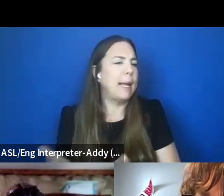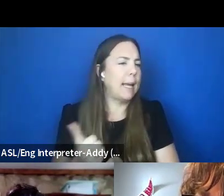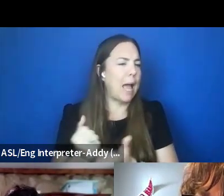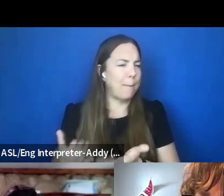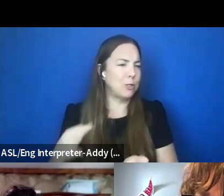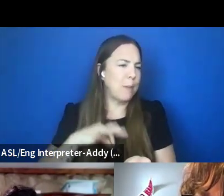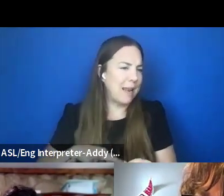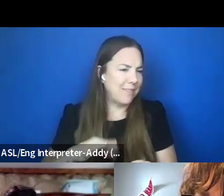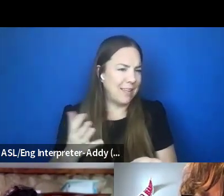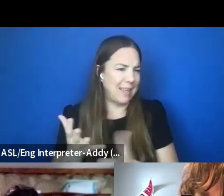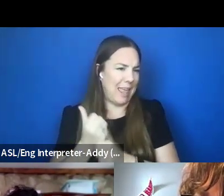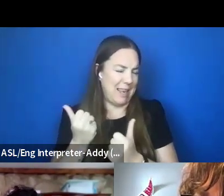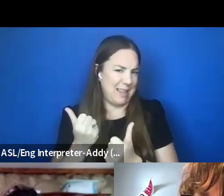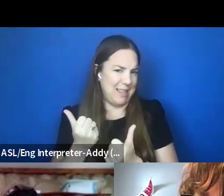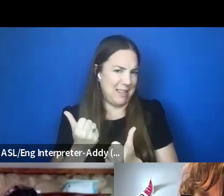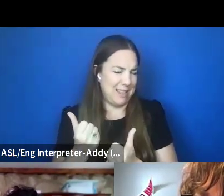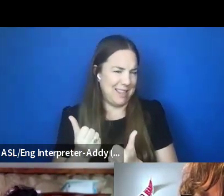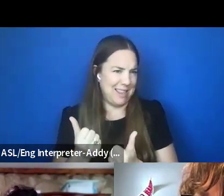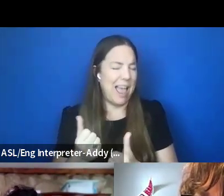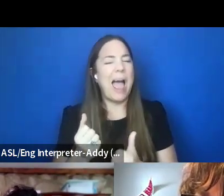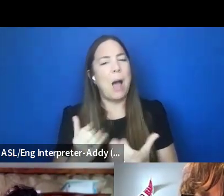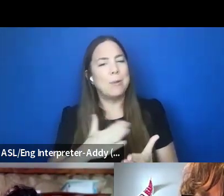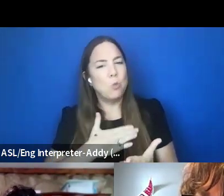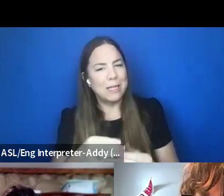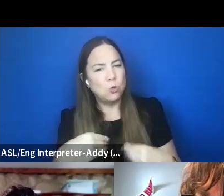Don Dew: that you're willing to give for somebody who's going to